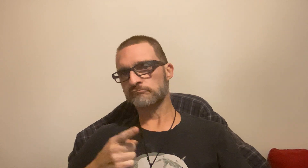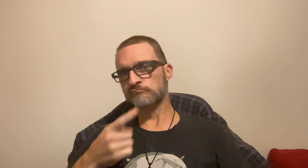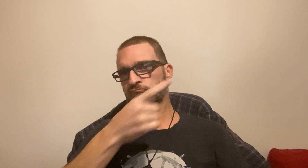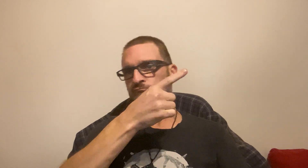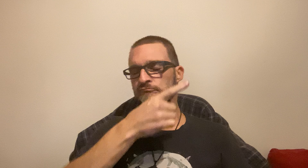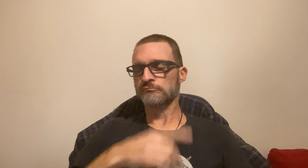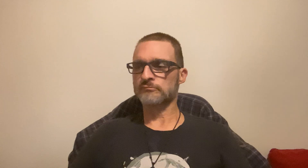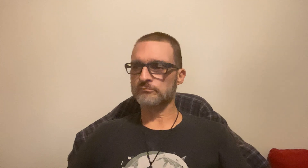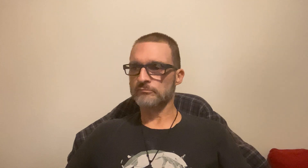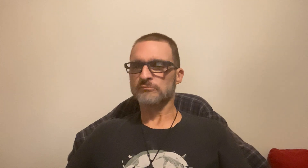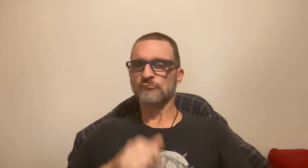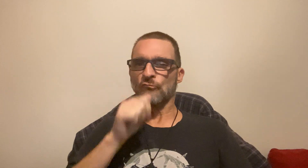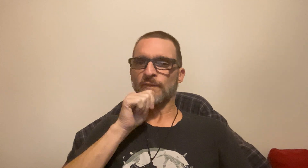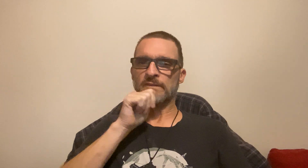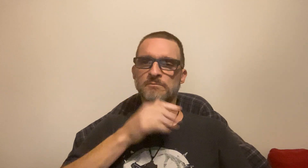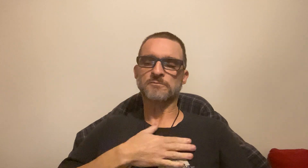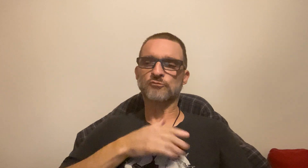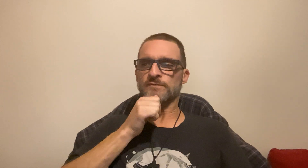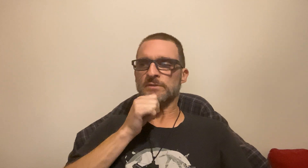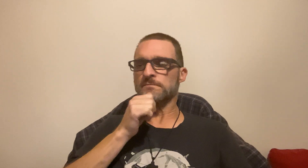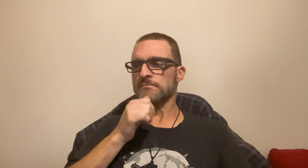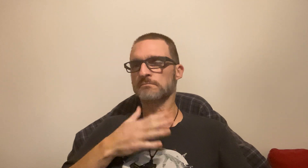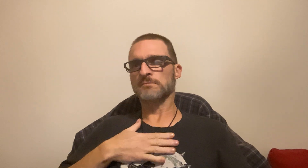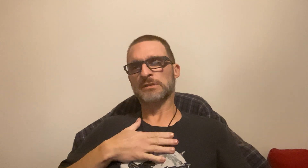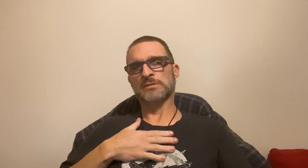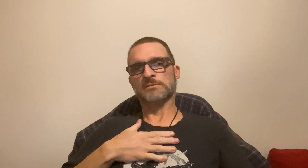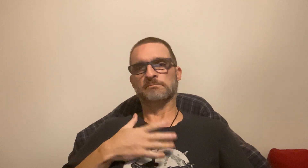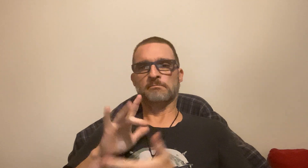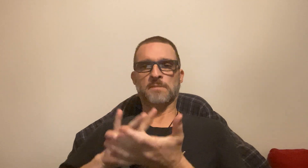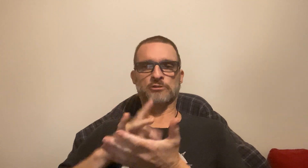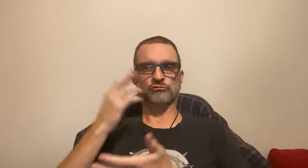or eating. I will go to the RV. It's for my privacy.